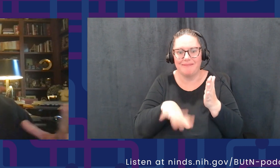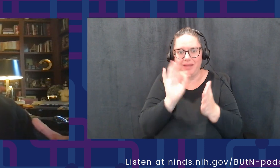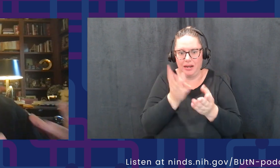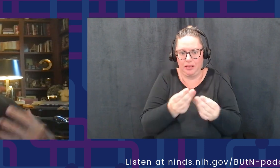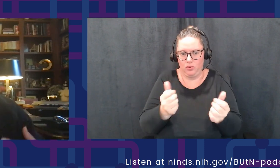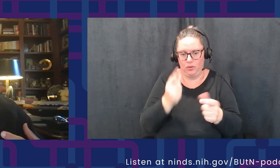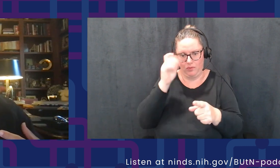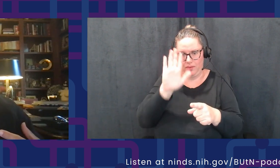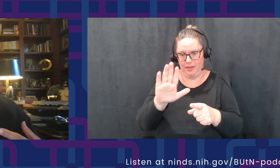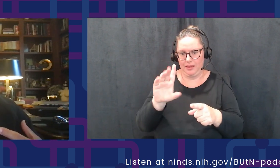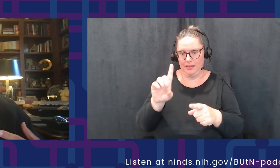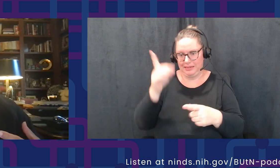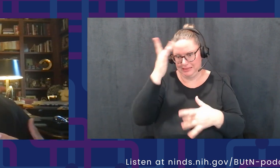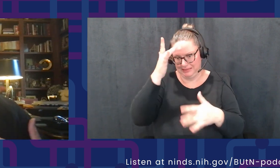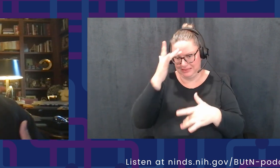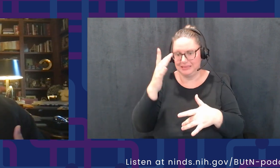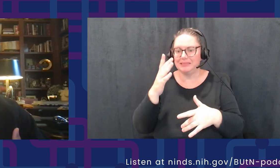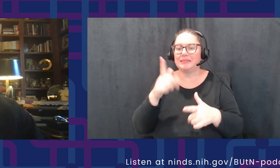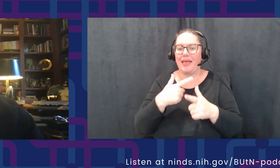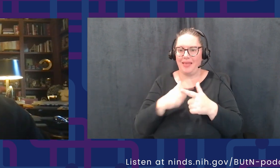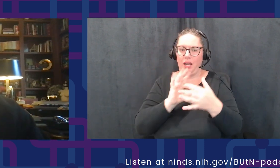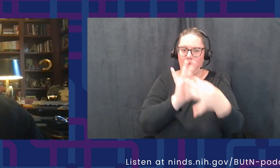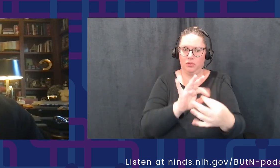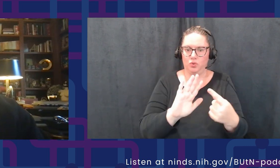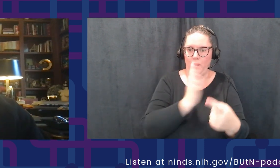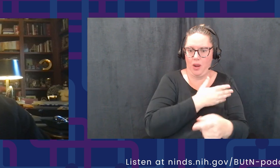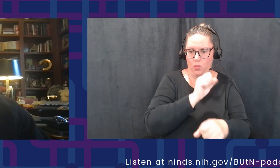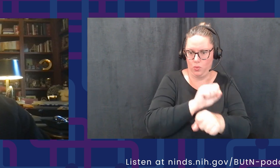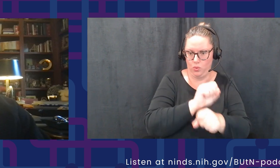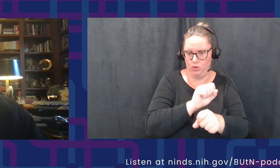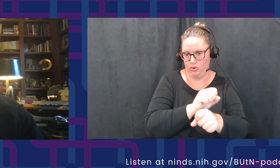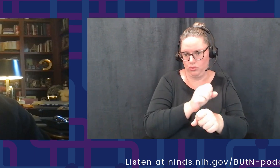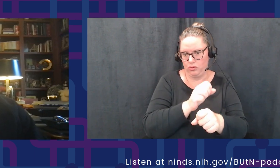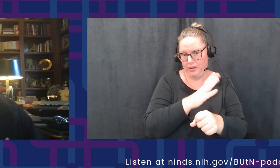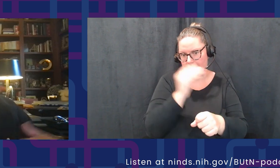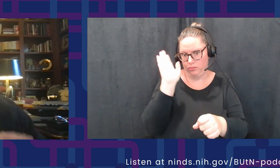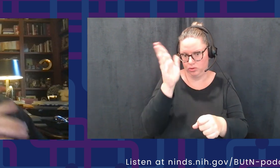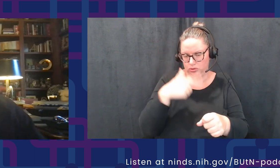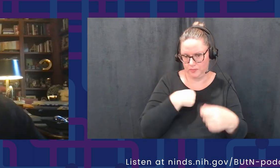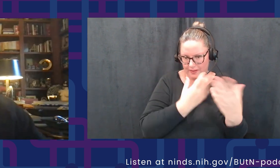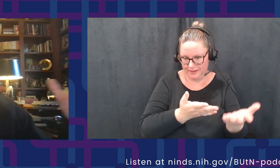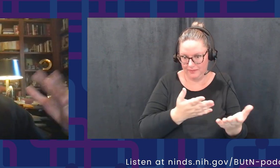And then I link it to the work or the presentation that I am giving. And then I go full circle.